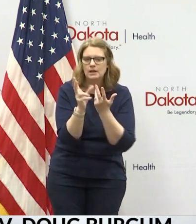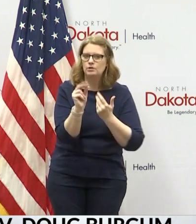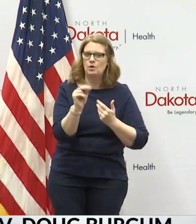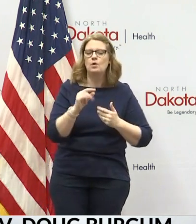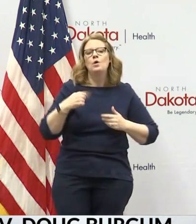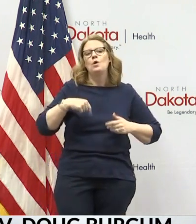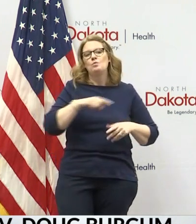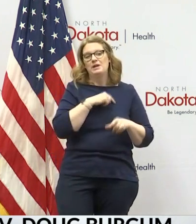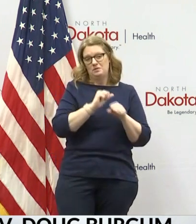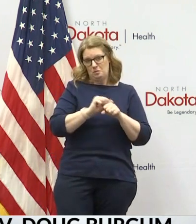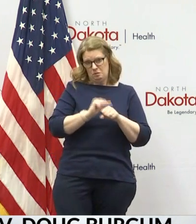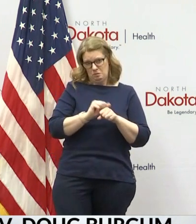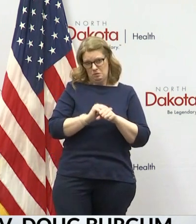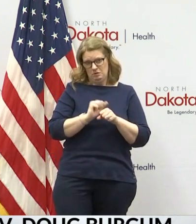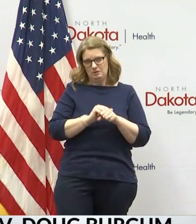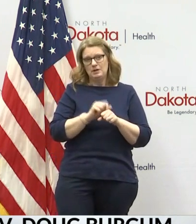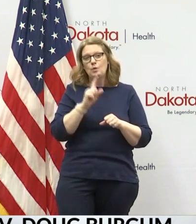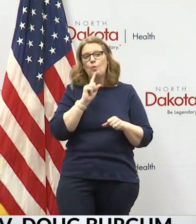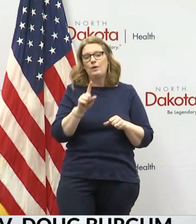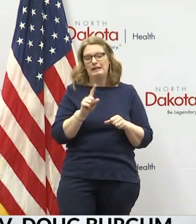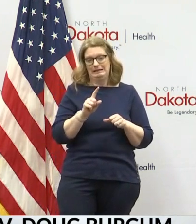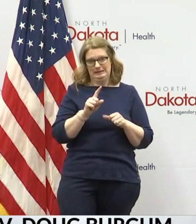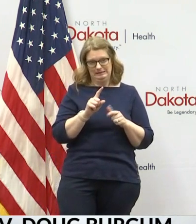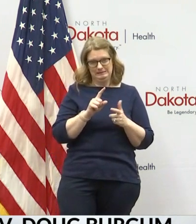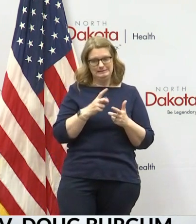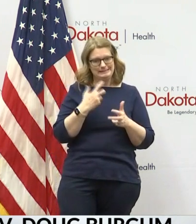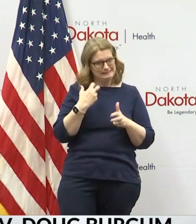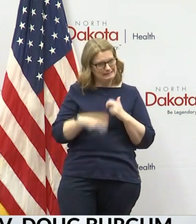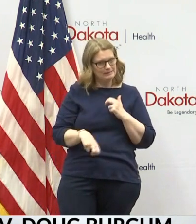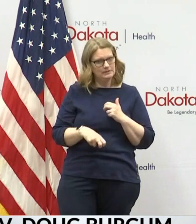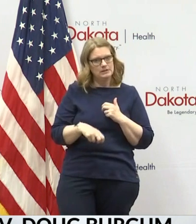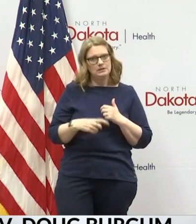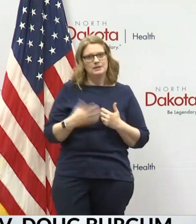NOTHING CAN REPLACE THE ACTUAL BEING WITH OUR LOVED ONES.